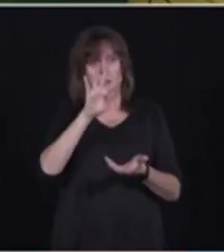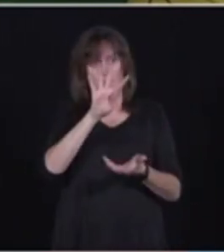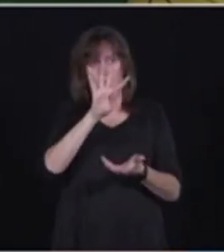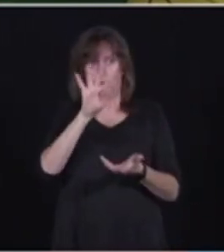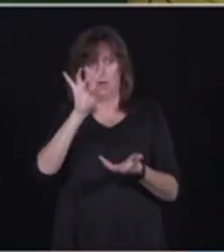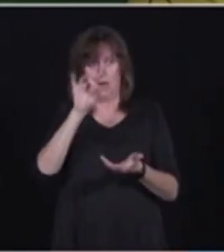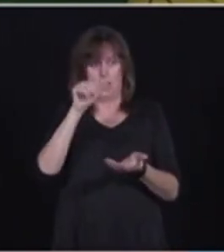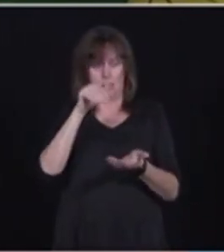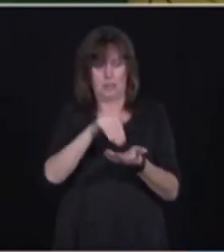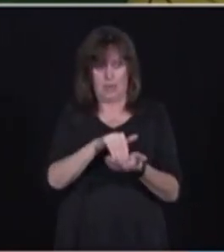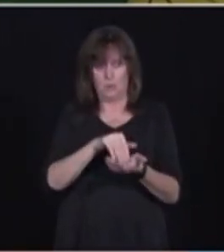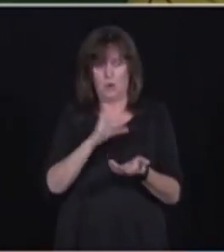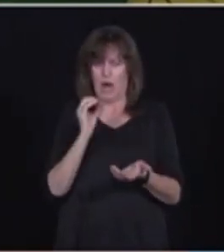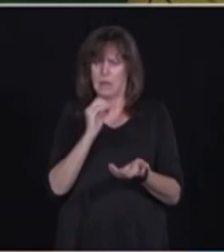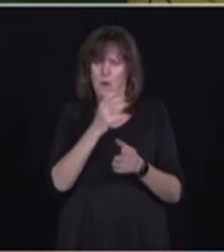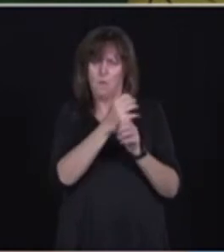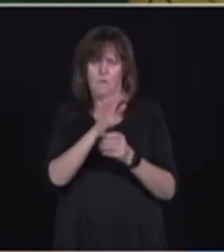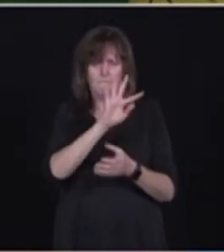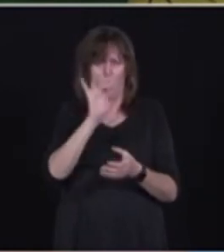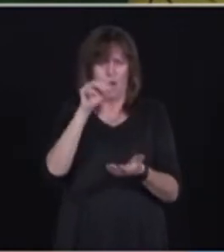And premier, on that,